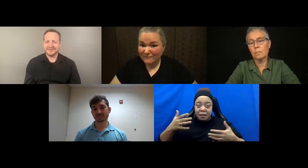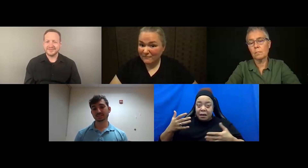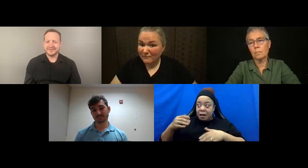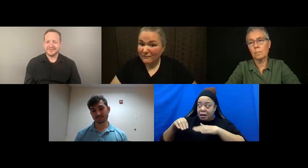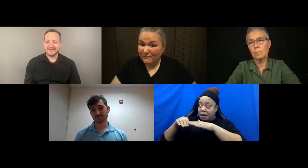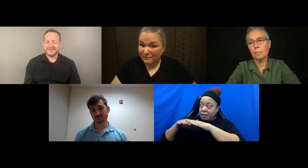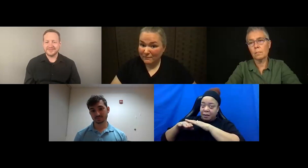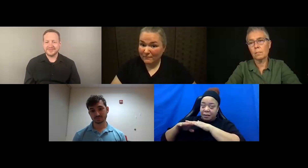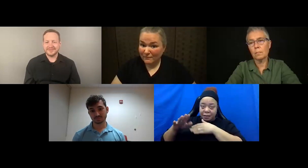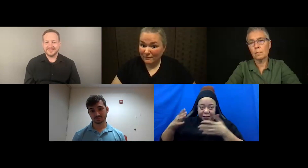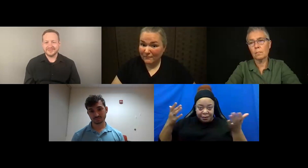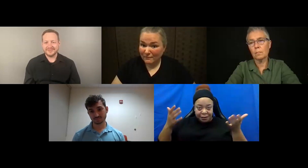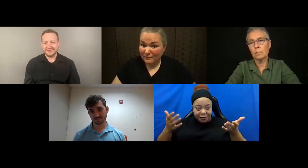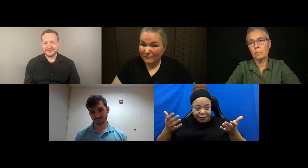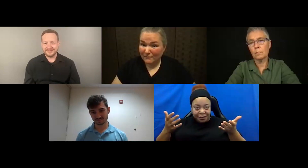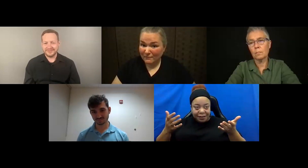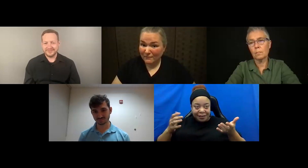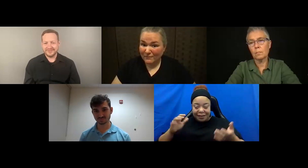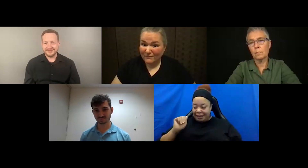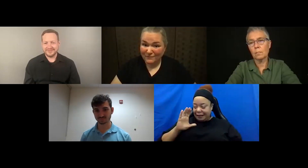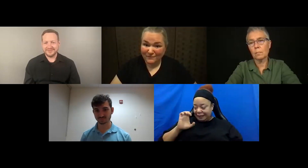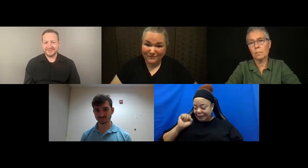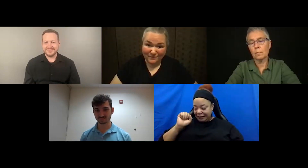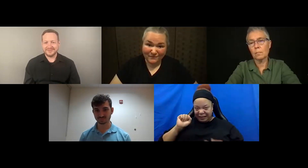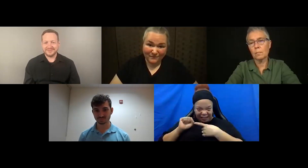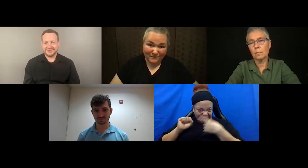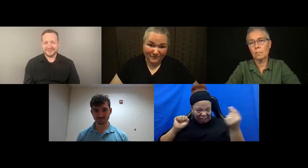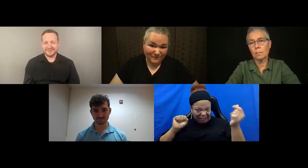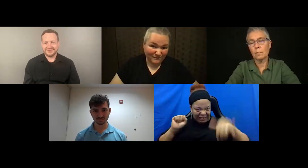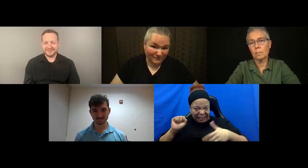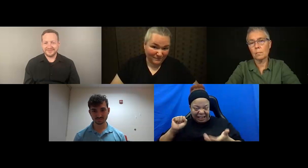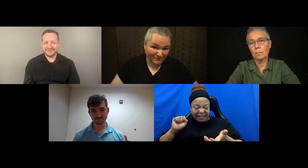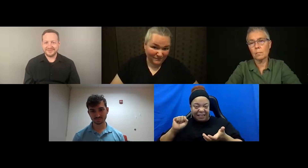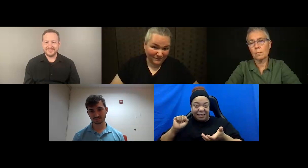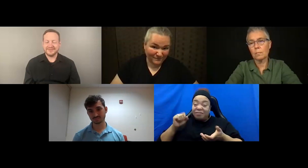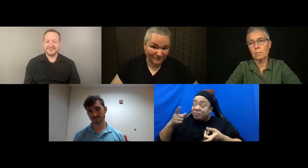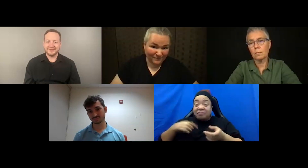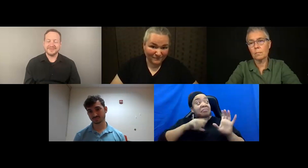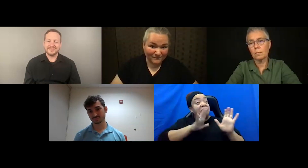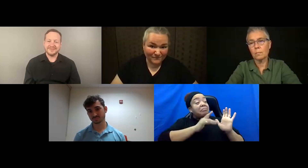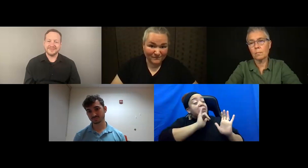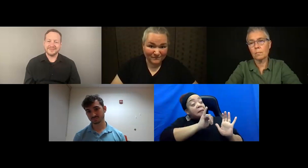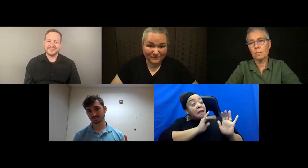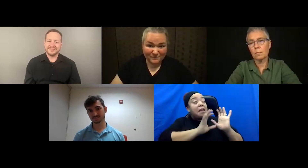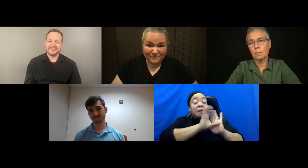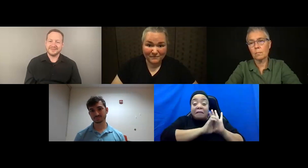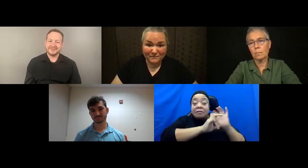is that accessible? Consensus? What's that?